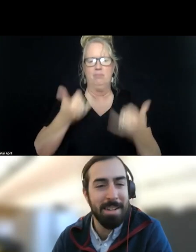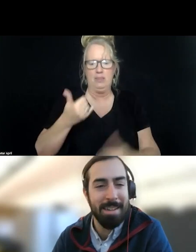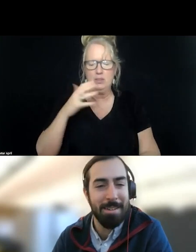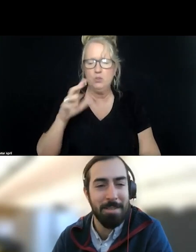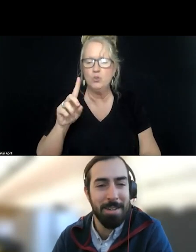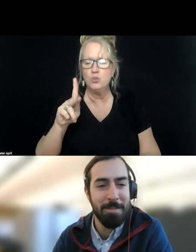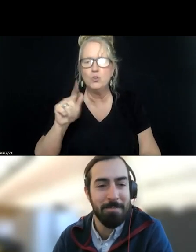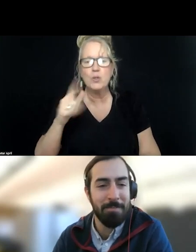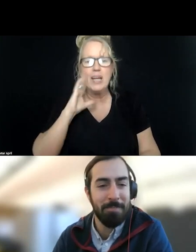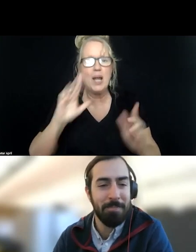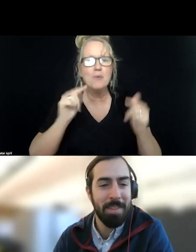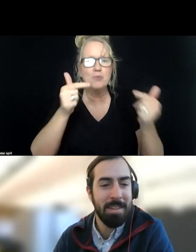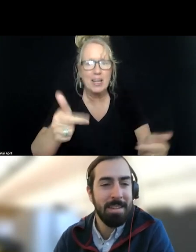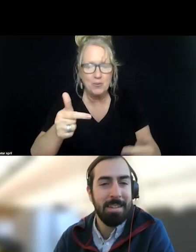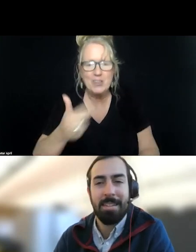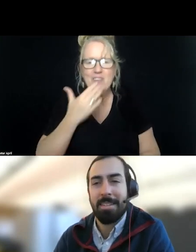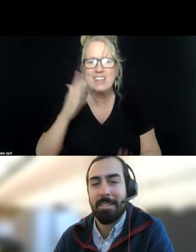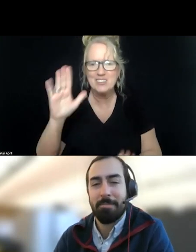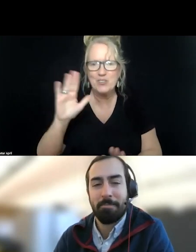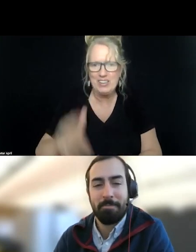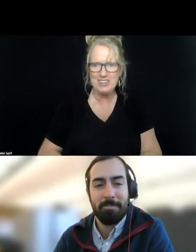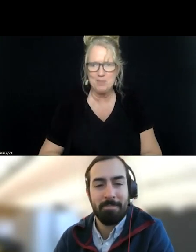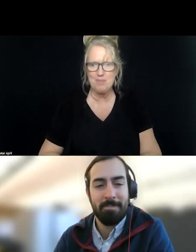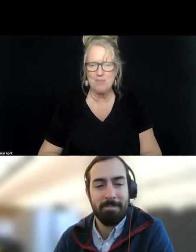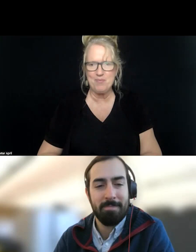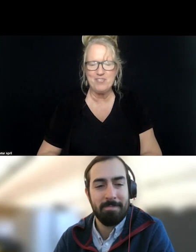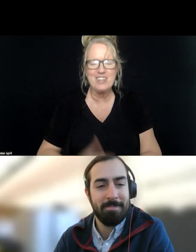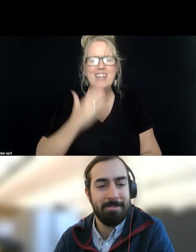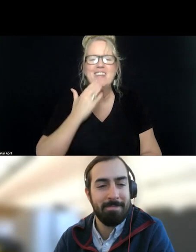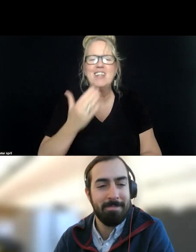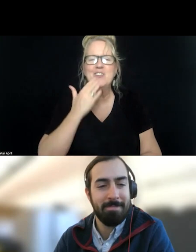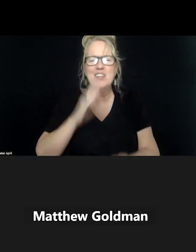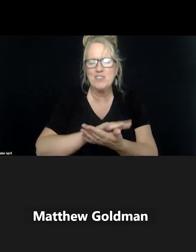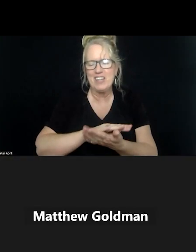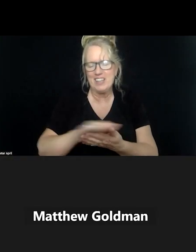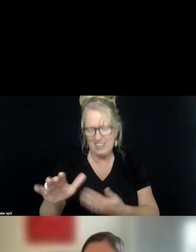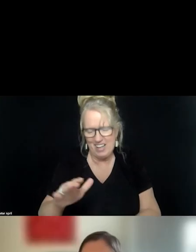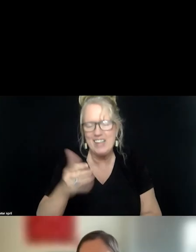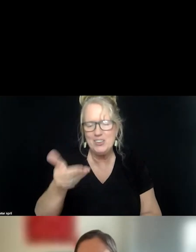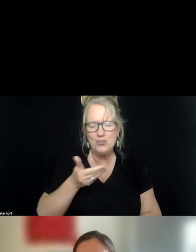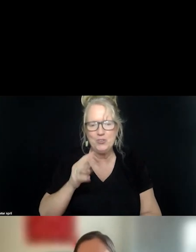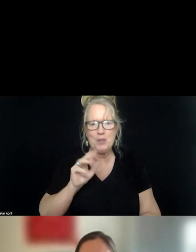HAPPY TO HAND IT OVER TO YOU. THANK YOU SO MUCH FOR THAT INTRODUCTION.